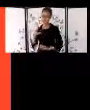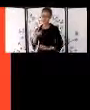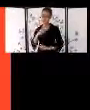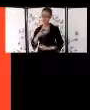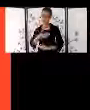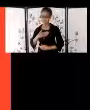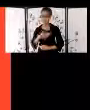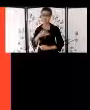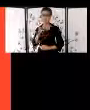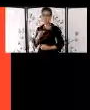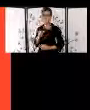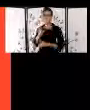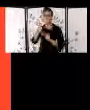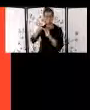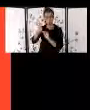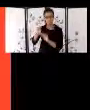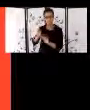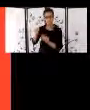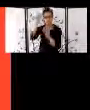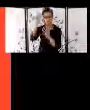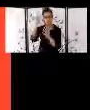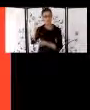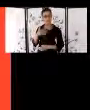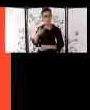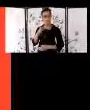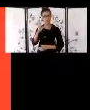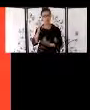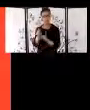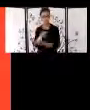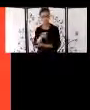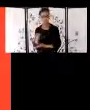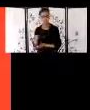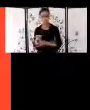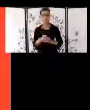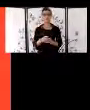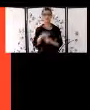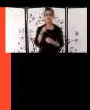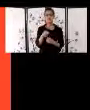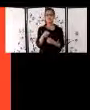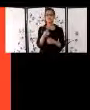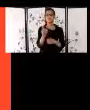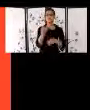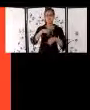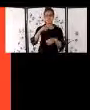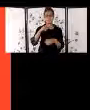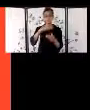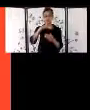The Project Grant Program is intended to provide one-time project-based funding to support